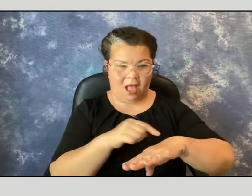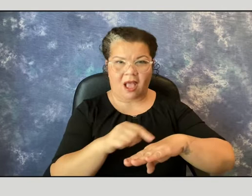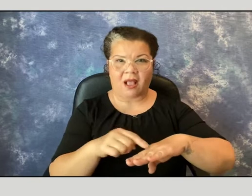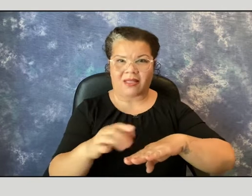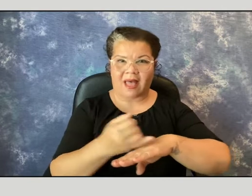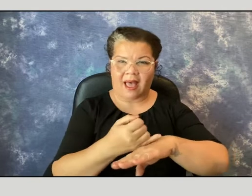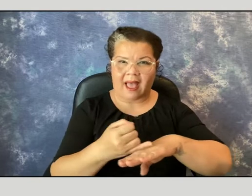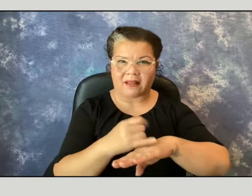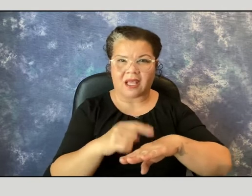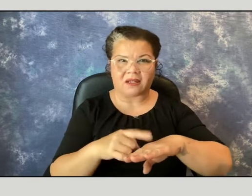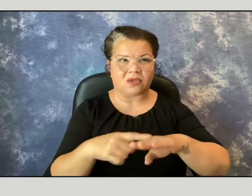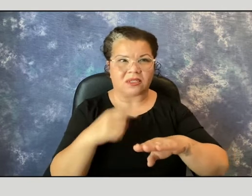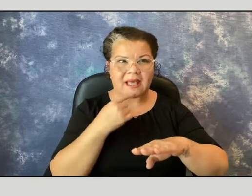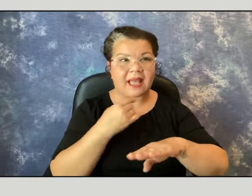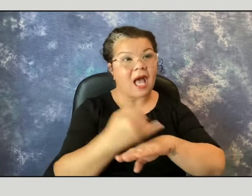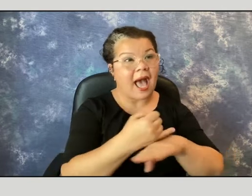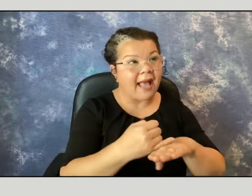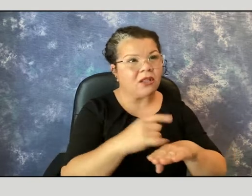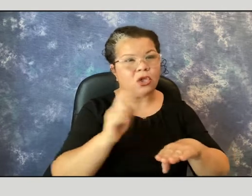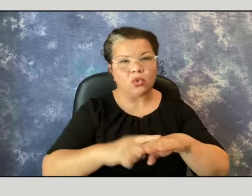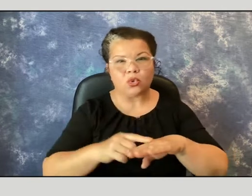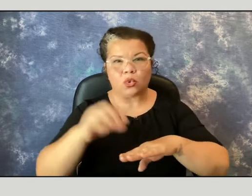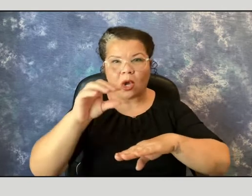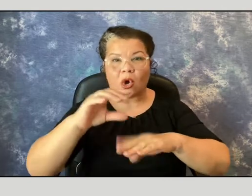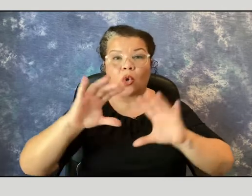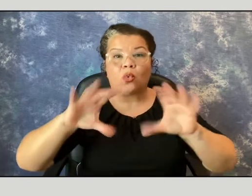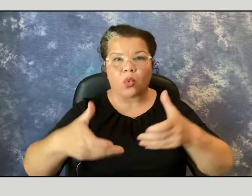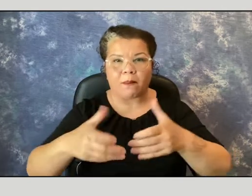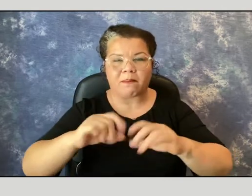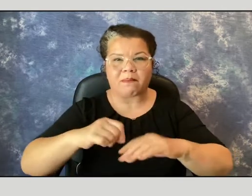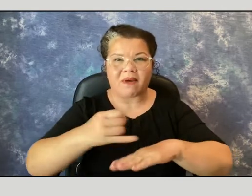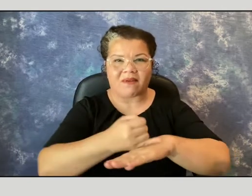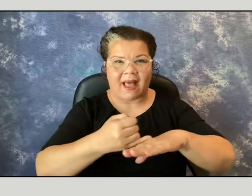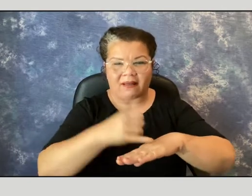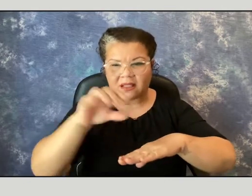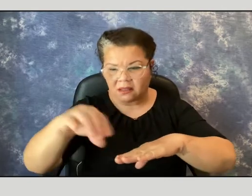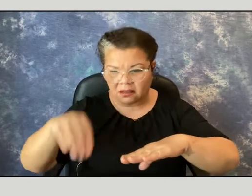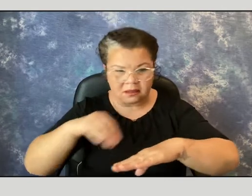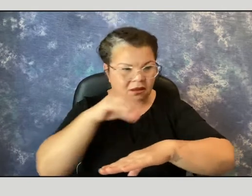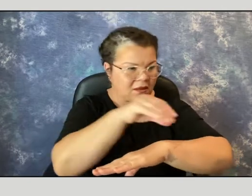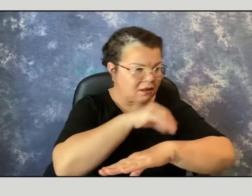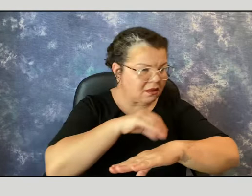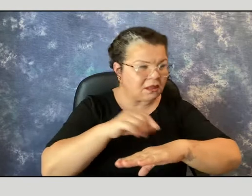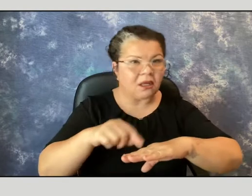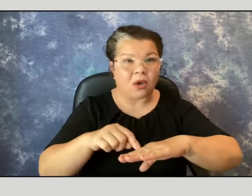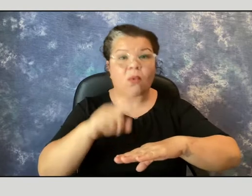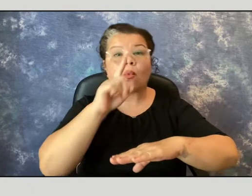diasporic communities, et cetera, because we are this kind of decentralized community